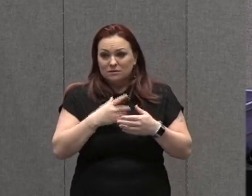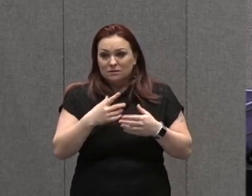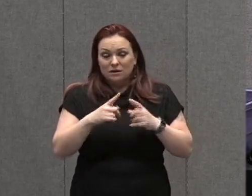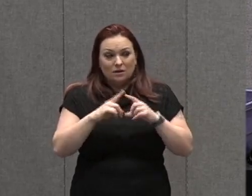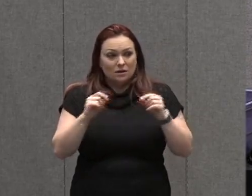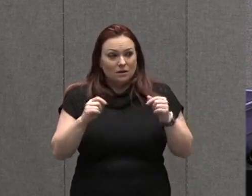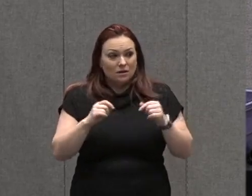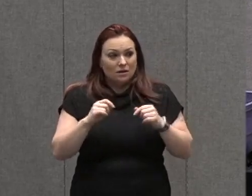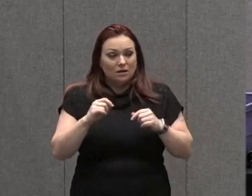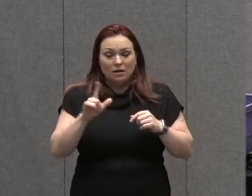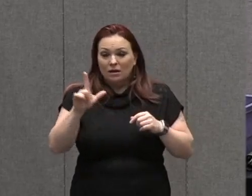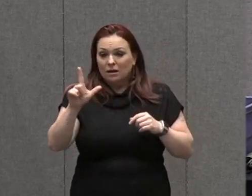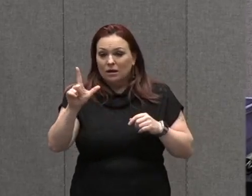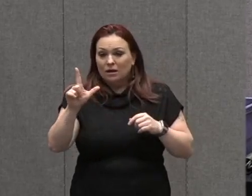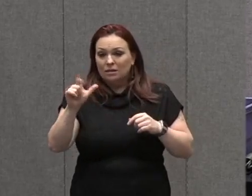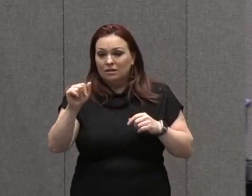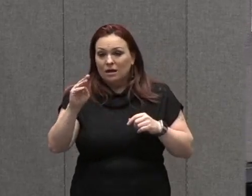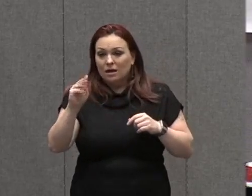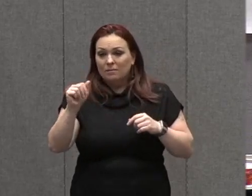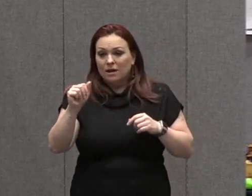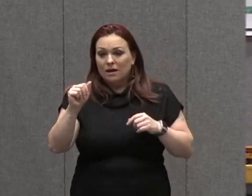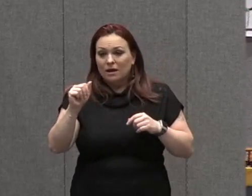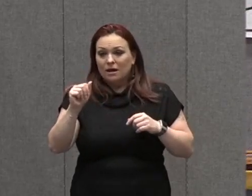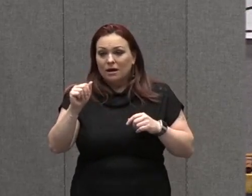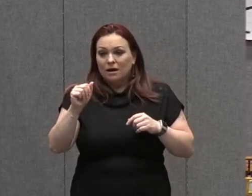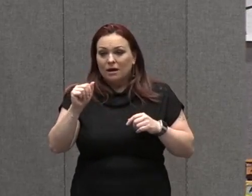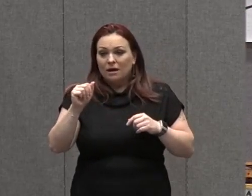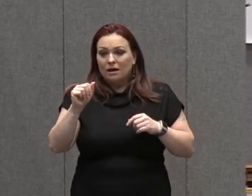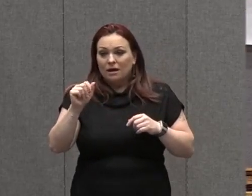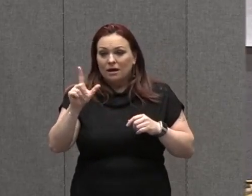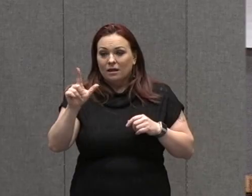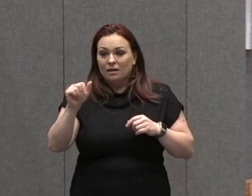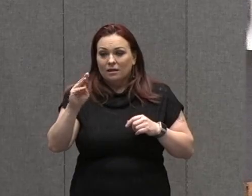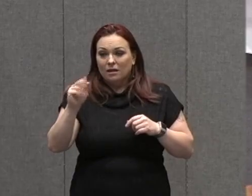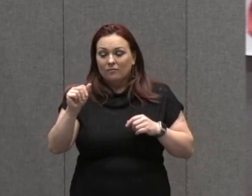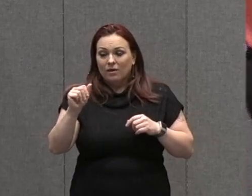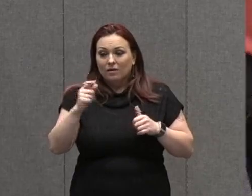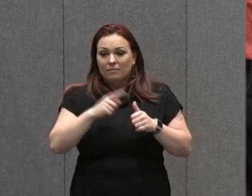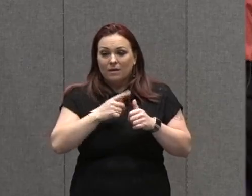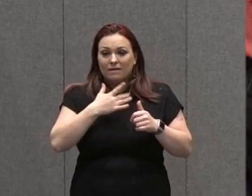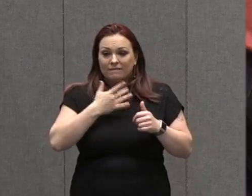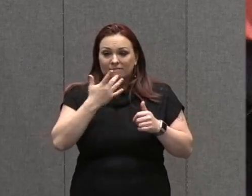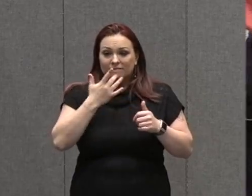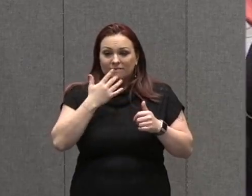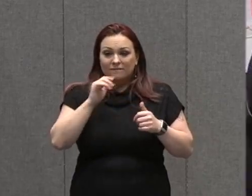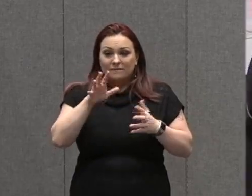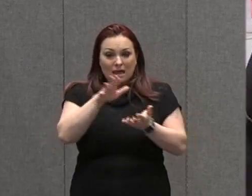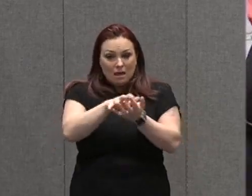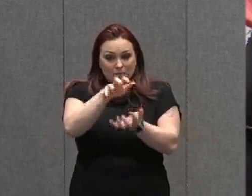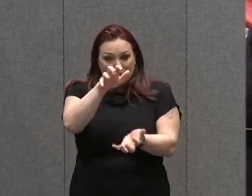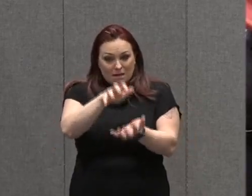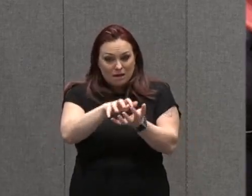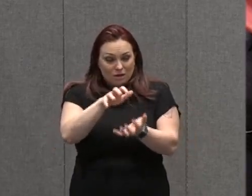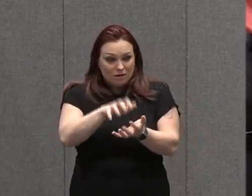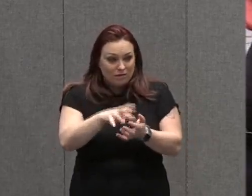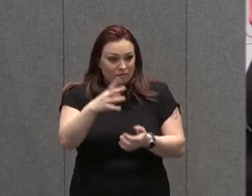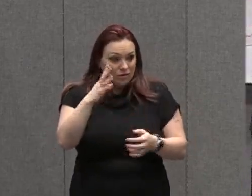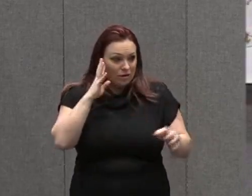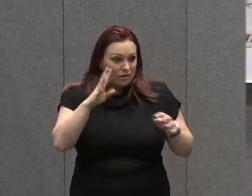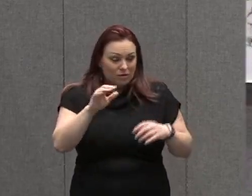It's a llama-- Oh llama! That's one of my favorites, aligator, so we have our four sounds there, al-i-ga-tor.